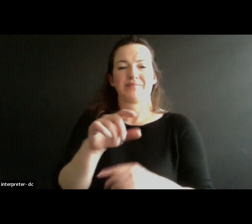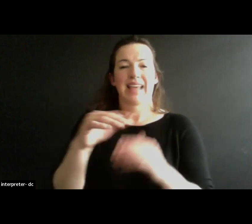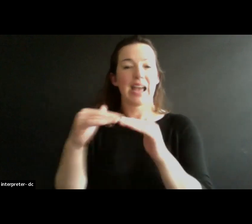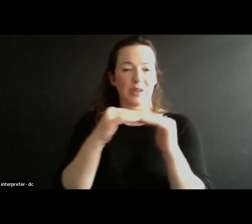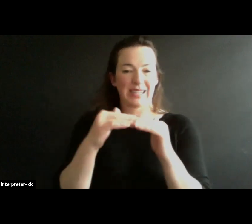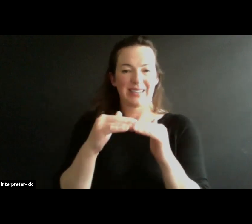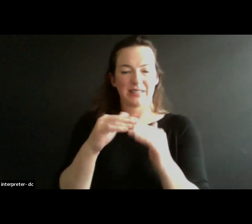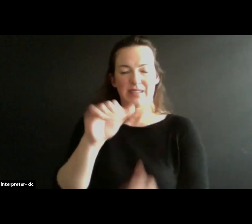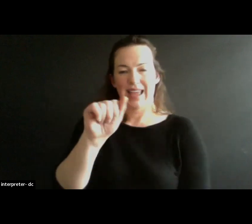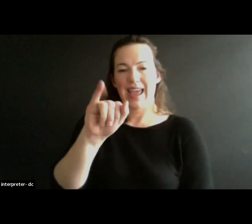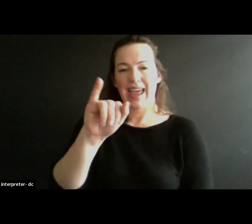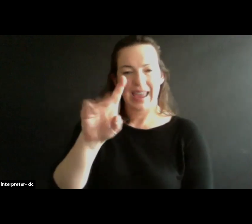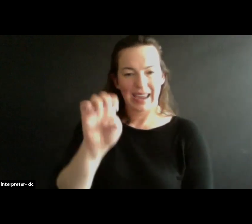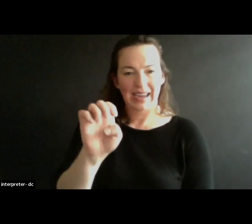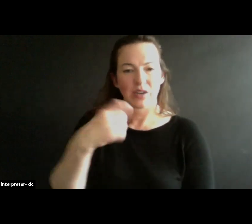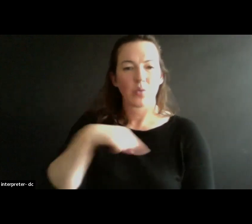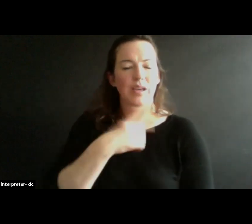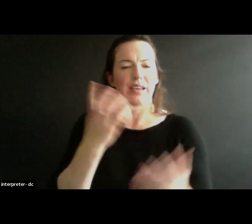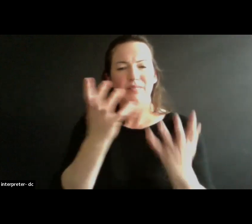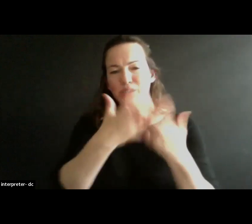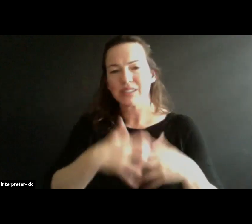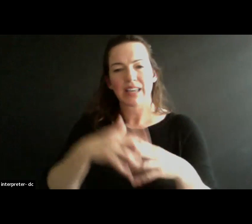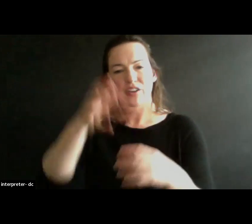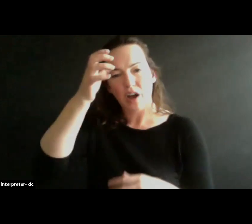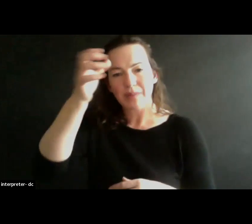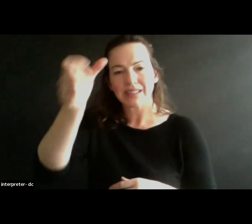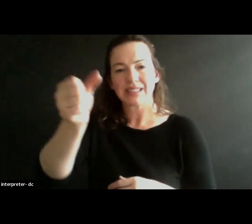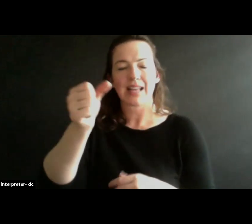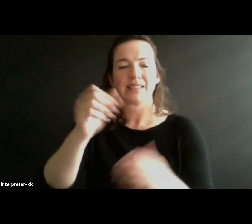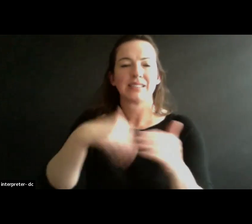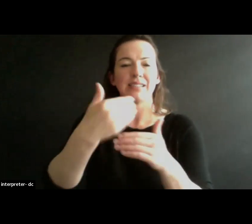put together with common sense media. And next, Gen. California Media Alliance, the